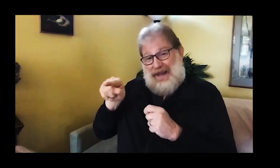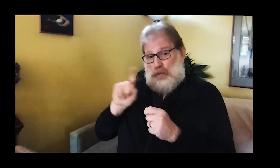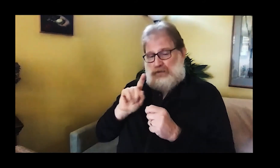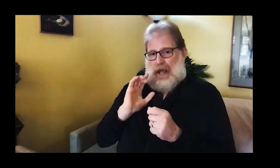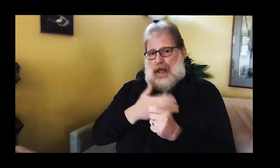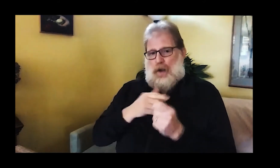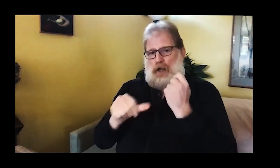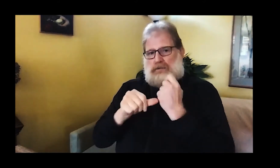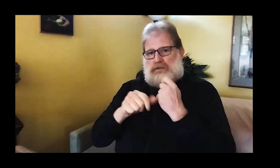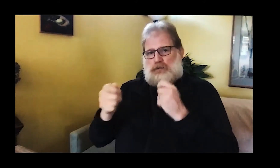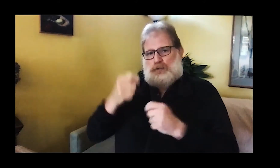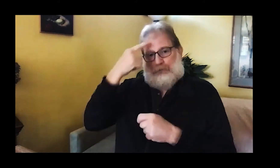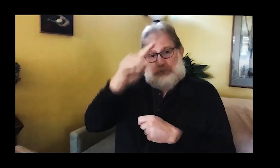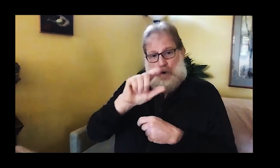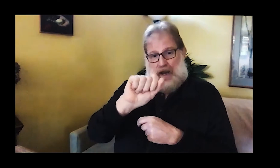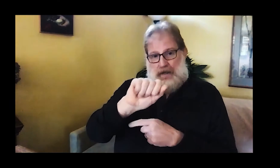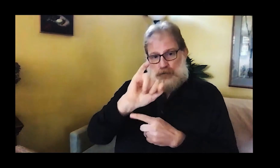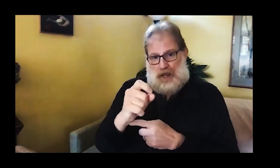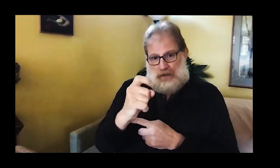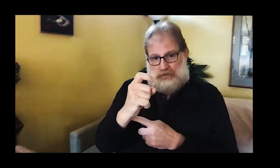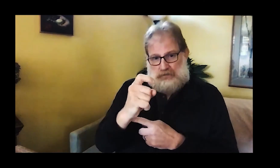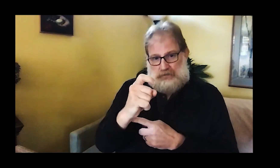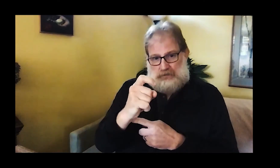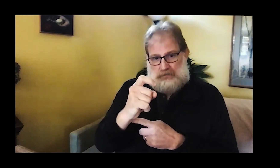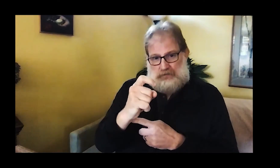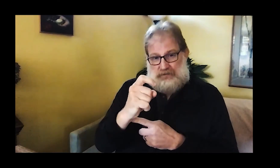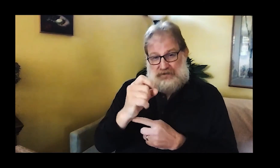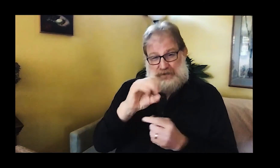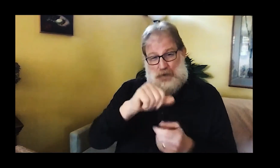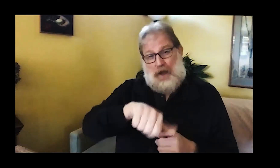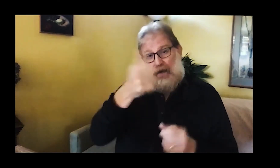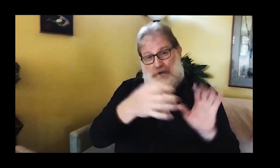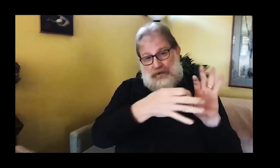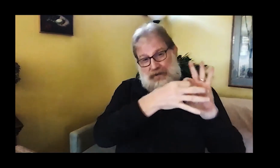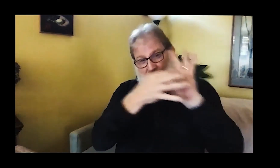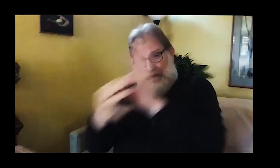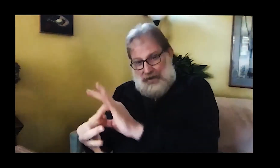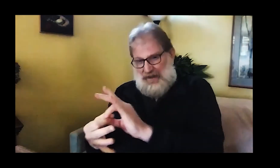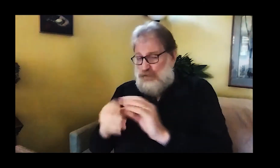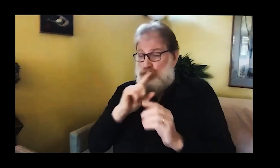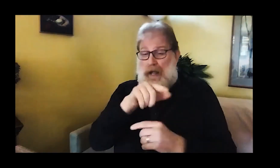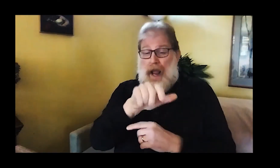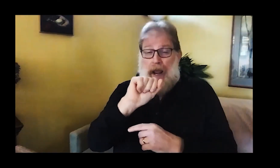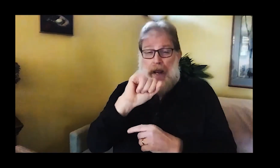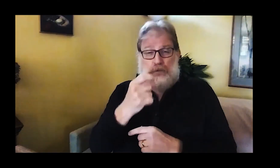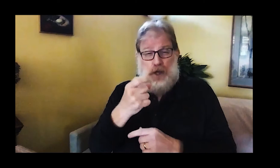he was the assistant director for ‘Ajax’, yet another connection. I’m telling you,